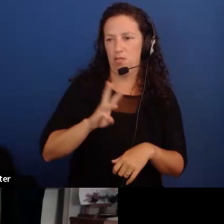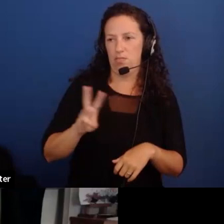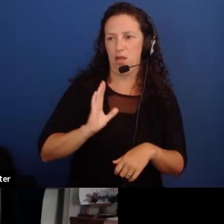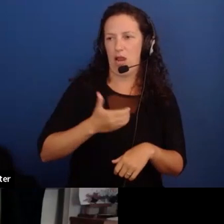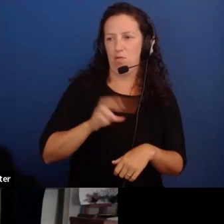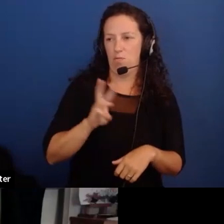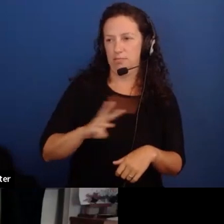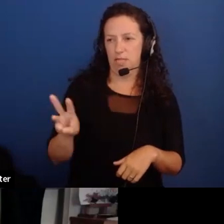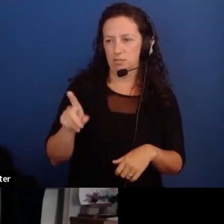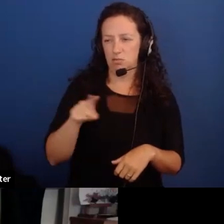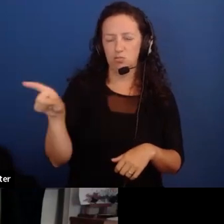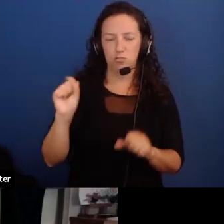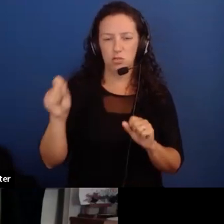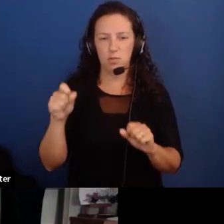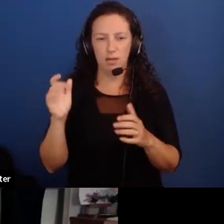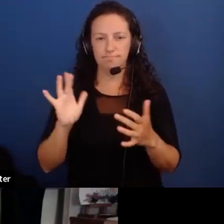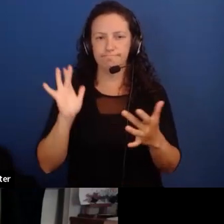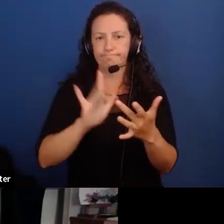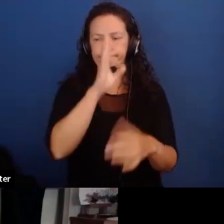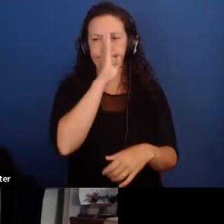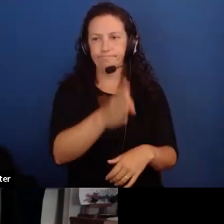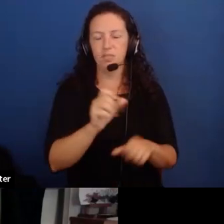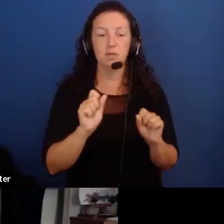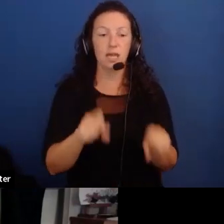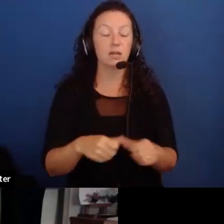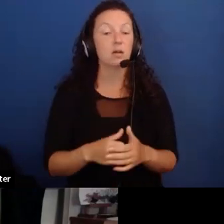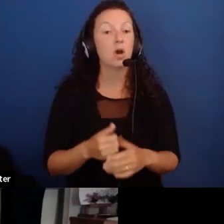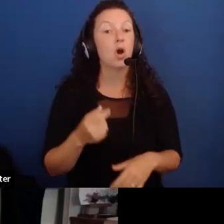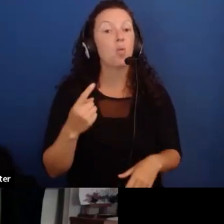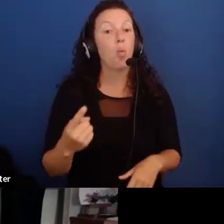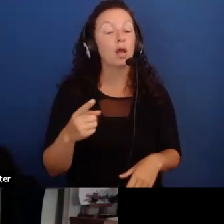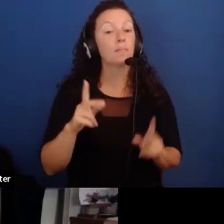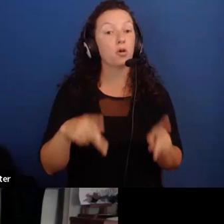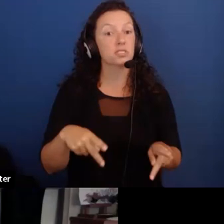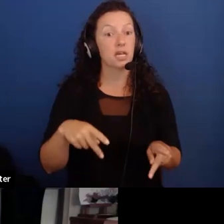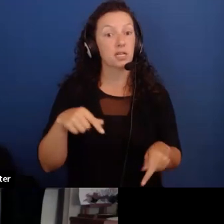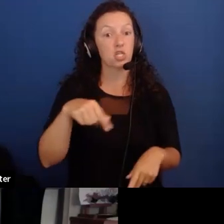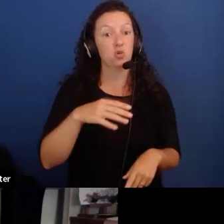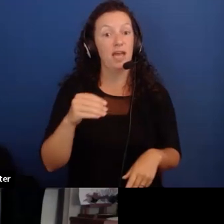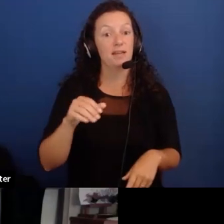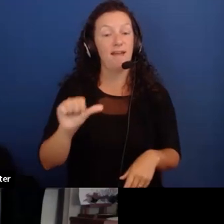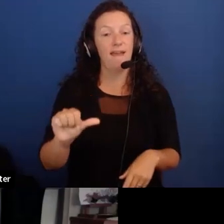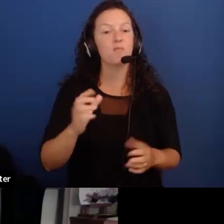We also had someone in the QA say recommend queer ASL. It's all deaf teachers and it's